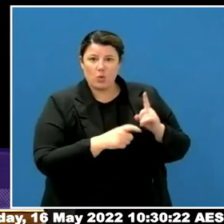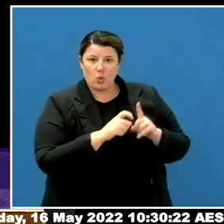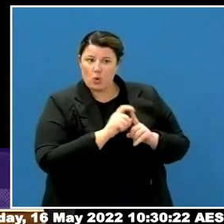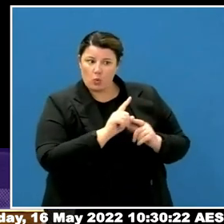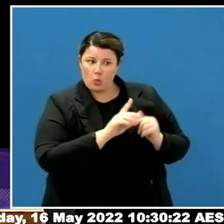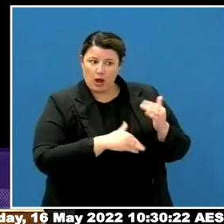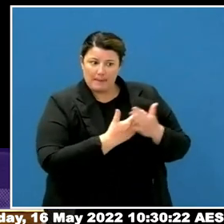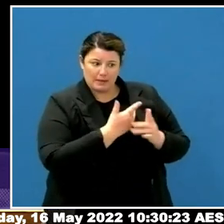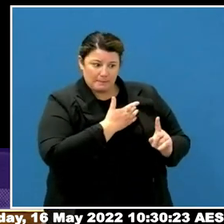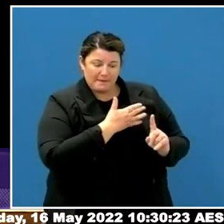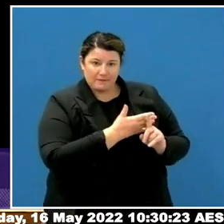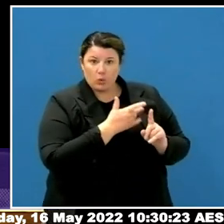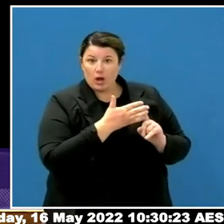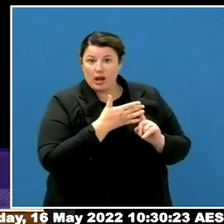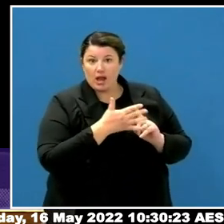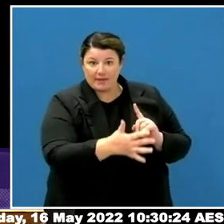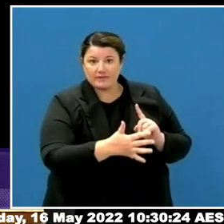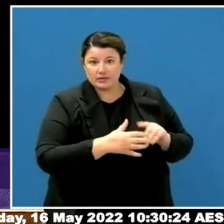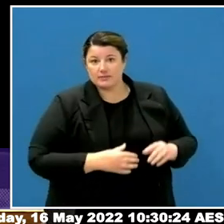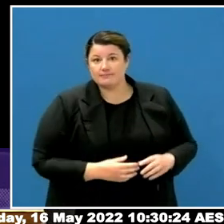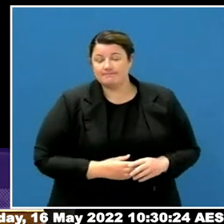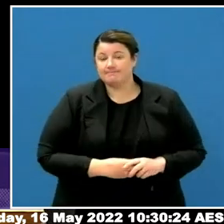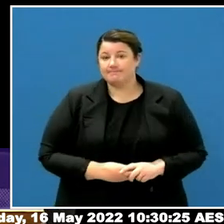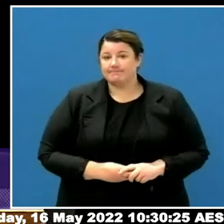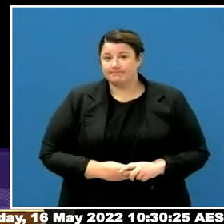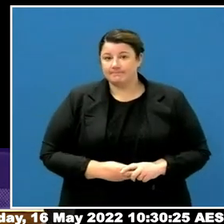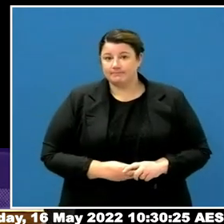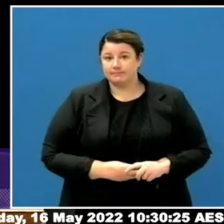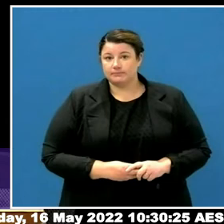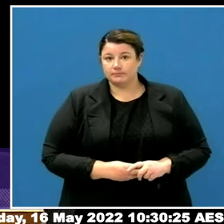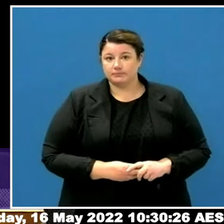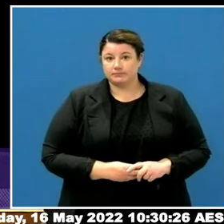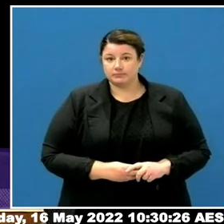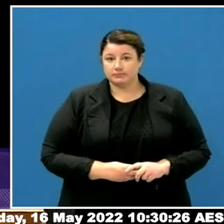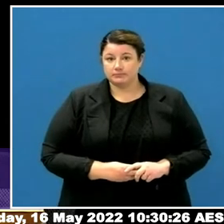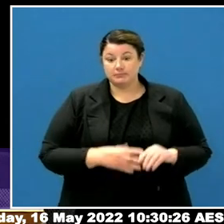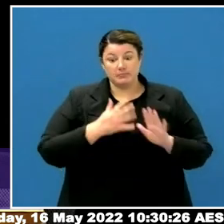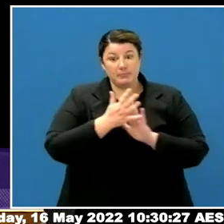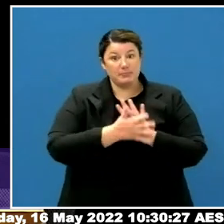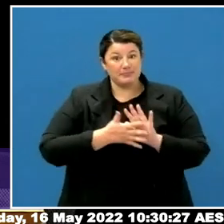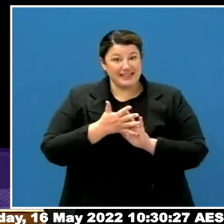It's important I mention, Commissioners, that we are constrained by our terms of reference